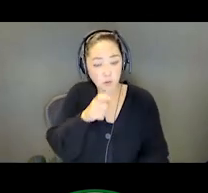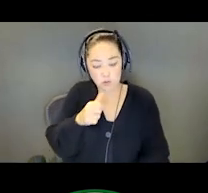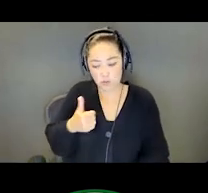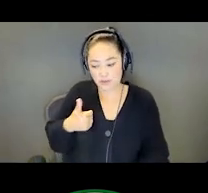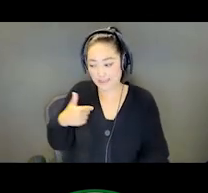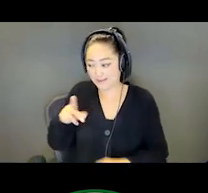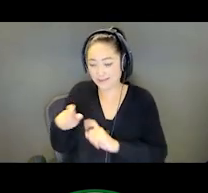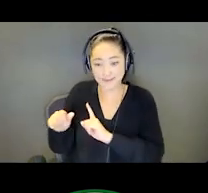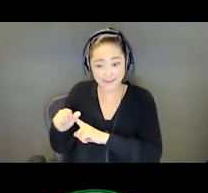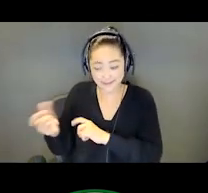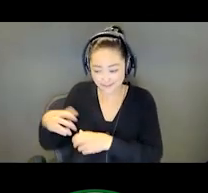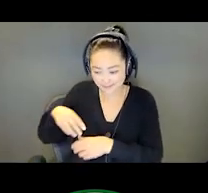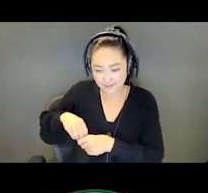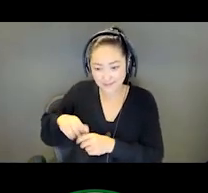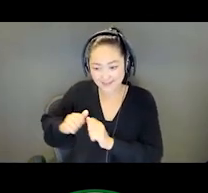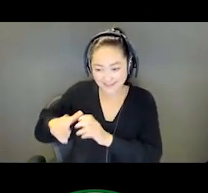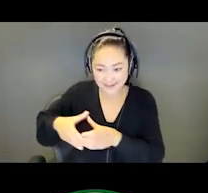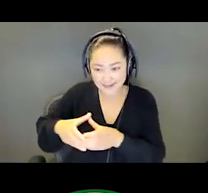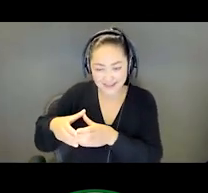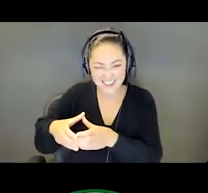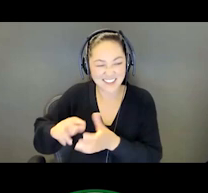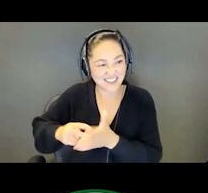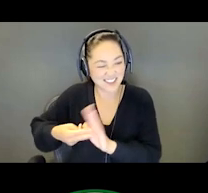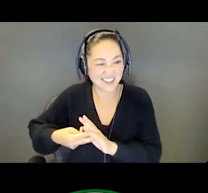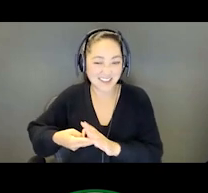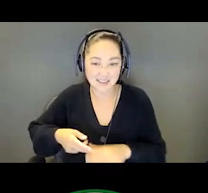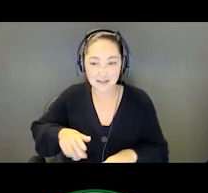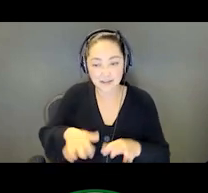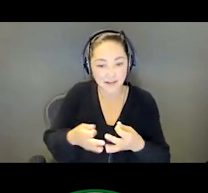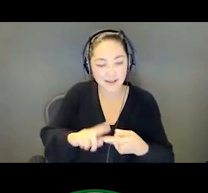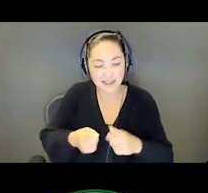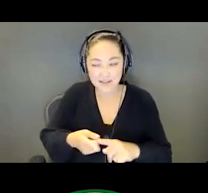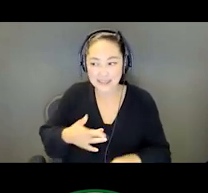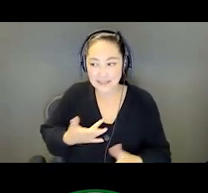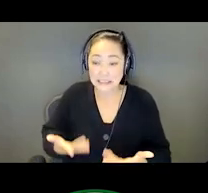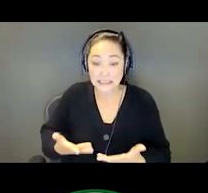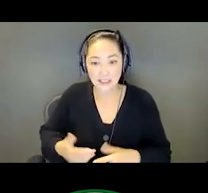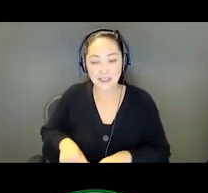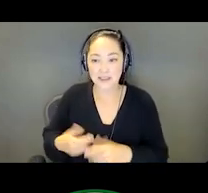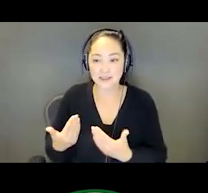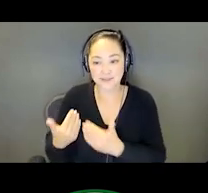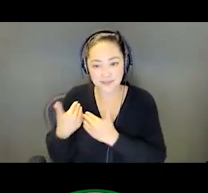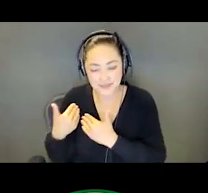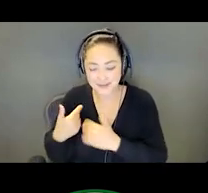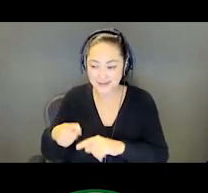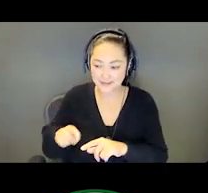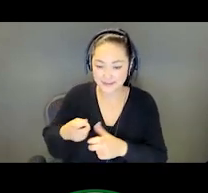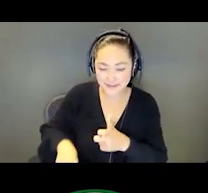of pressure on friends and families and often it's also them that are limited in their activities outdoors.